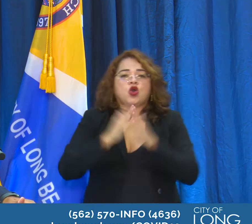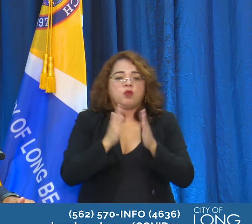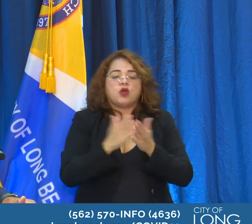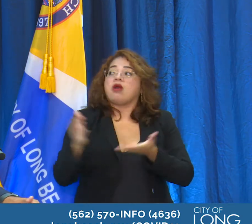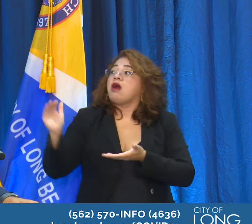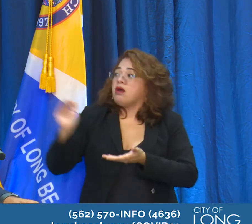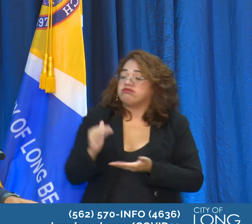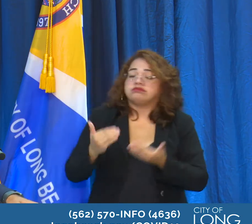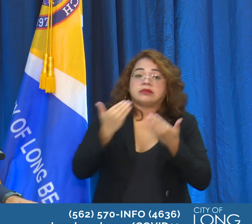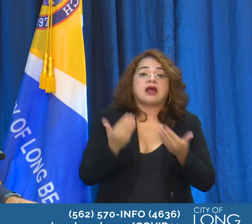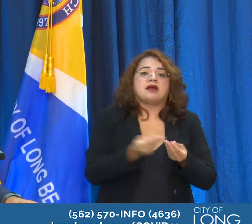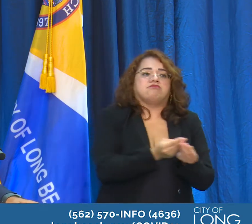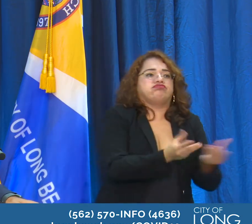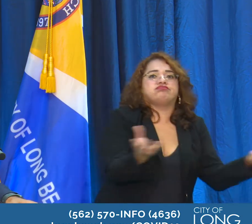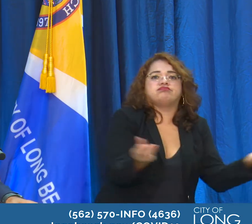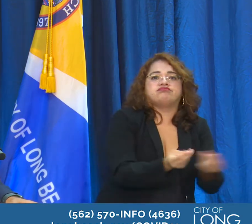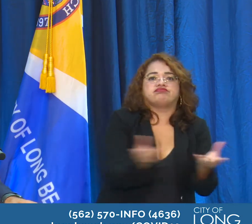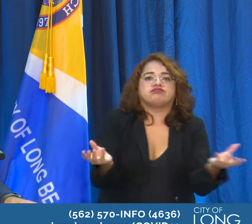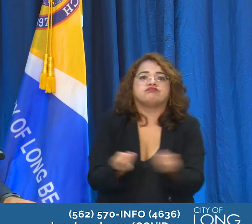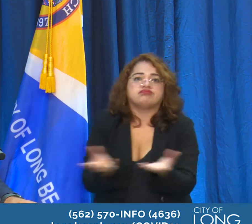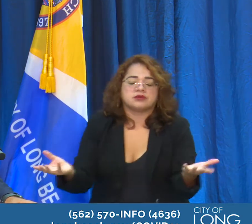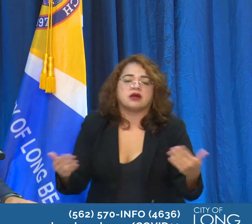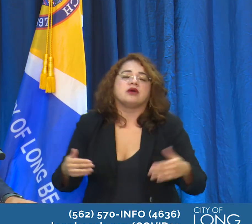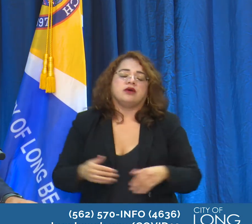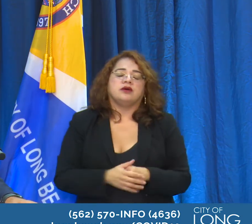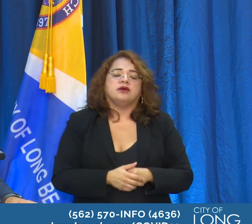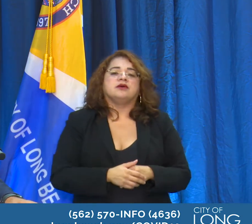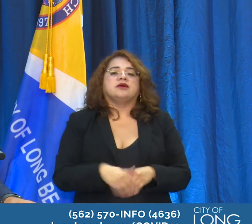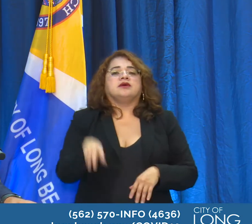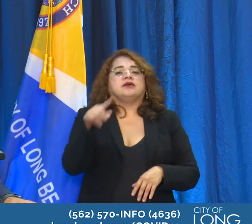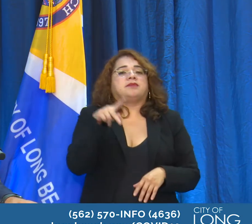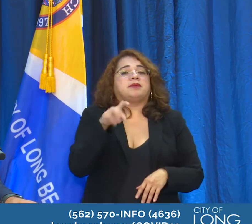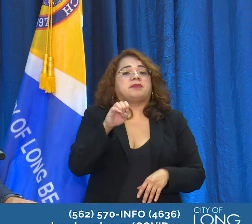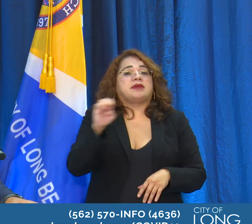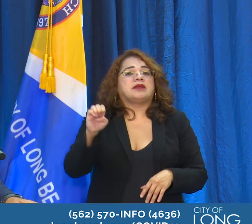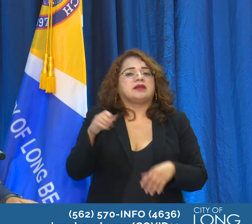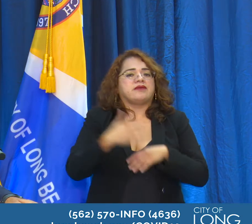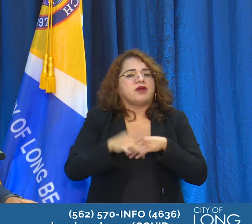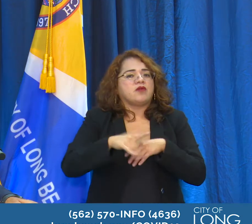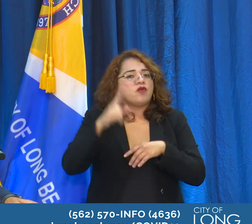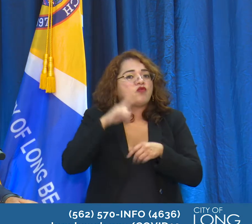And this leads me to my next point of discussion, was PPE available for local businesses.